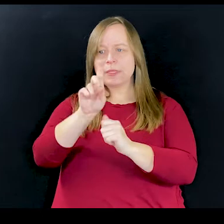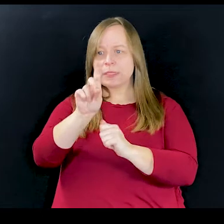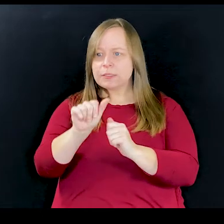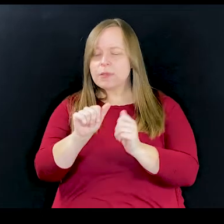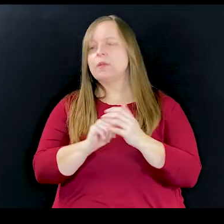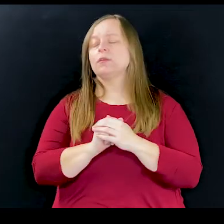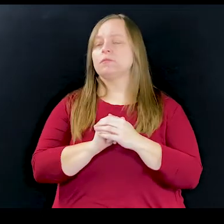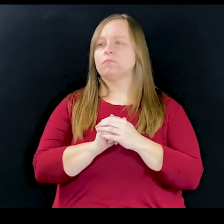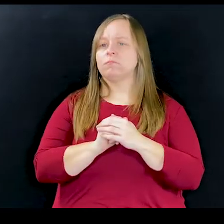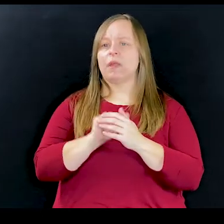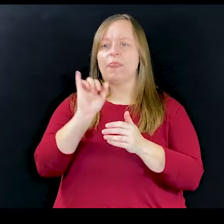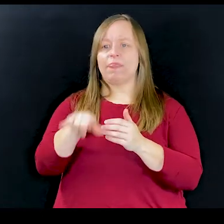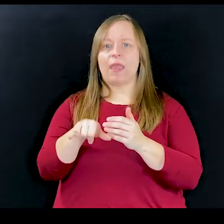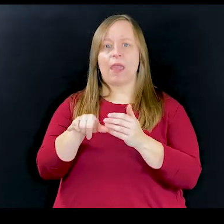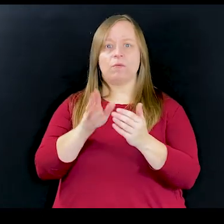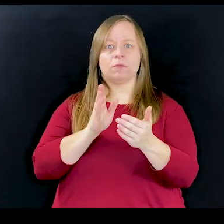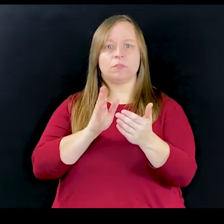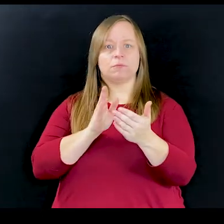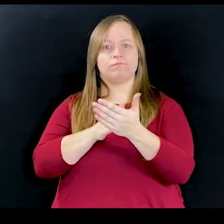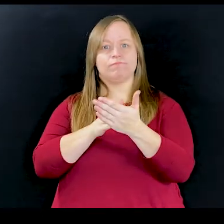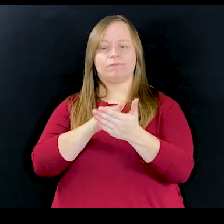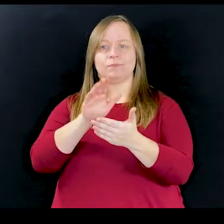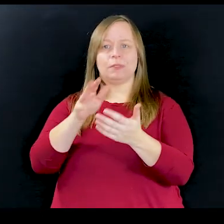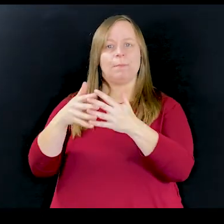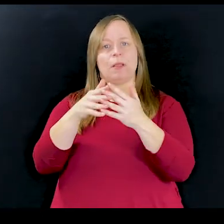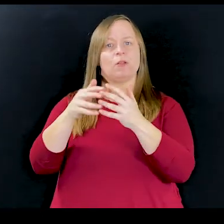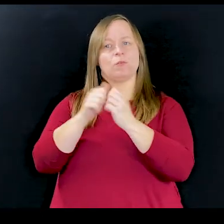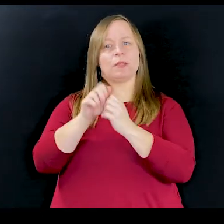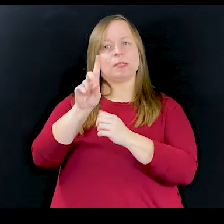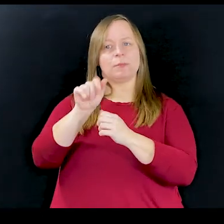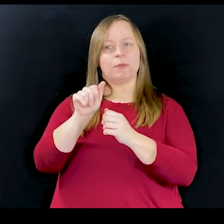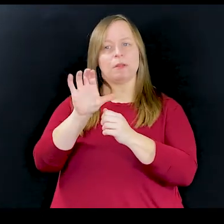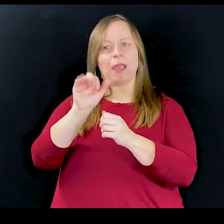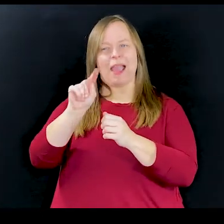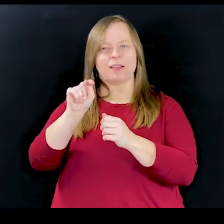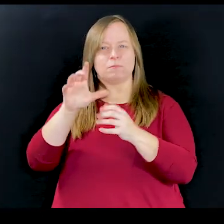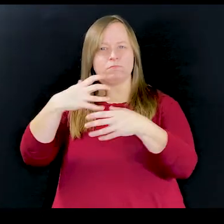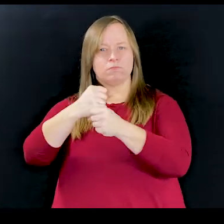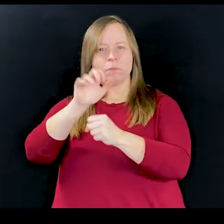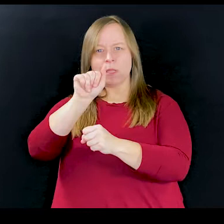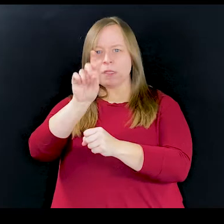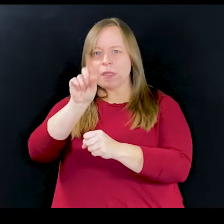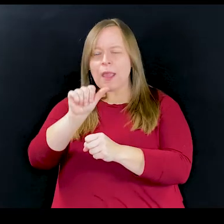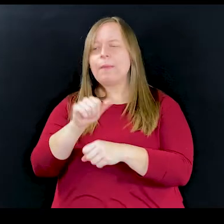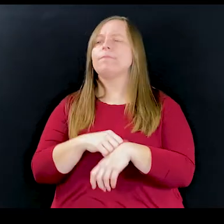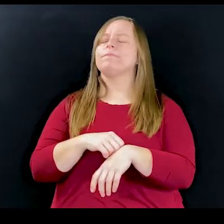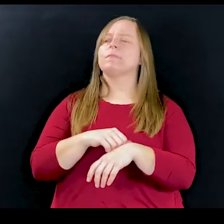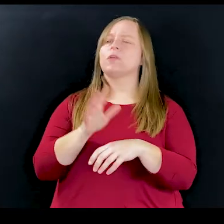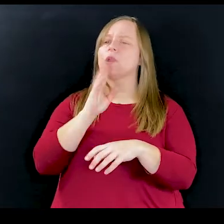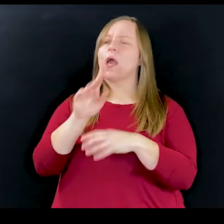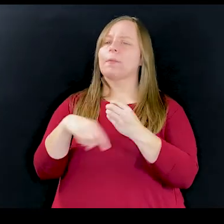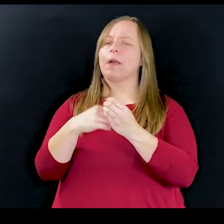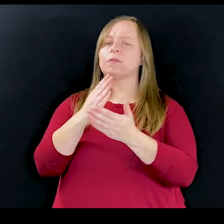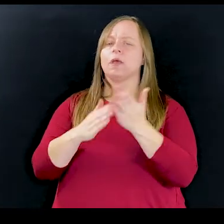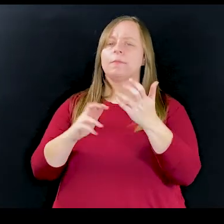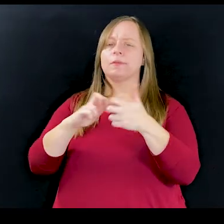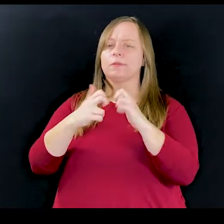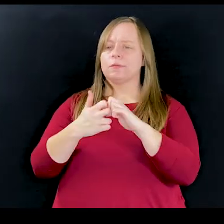with disabilities. And that was in violation of the Americans with Disabilities Act, or the ADA. Let's talk about some of the accessibility